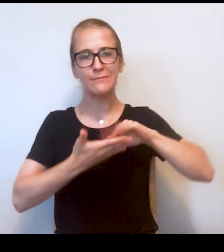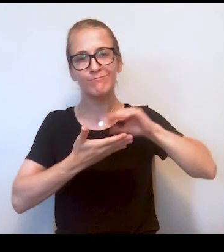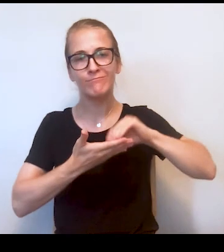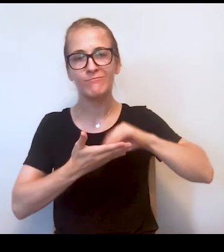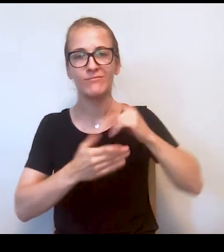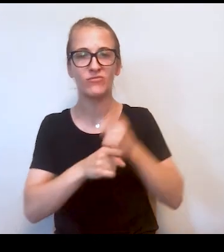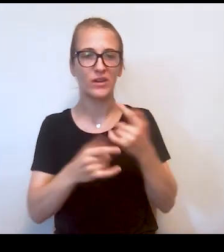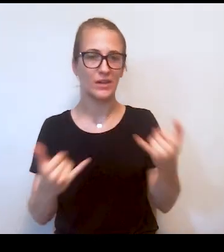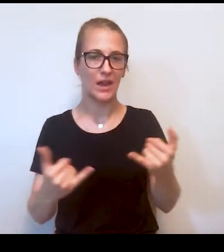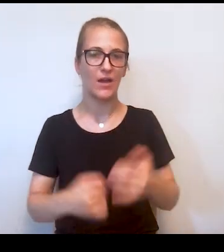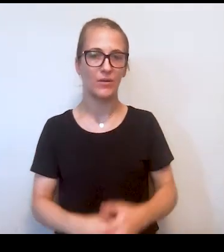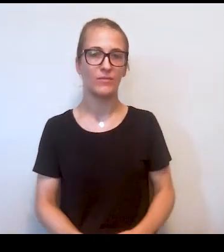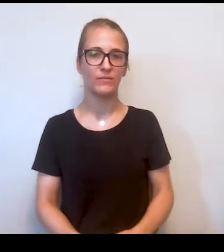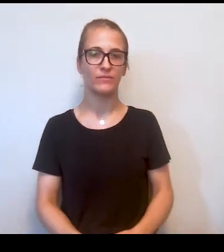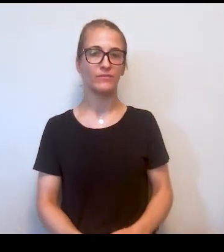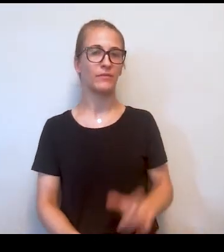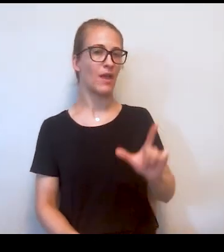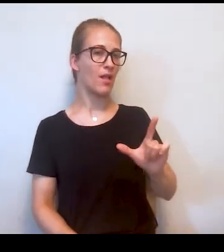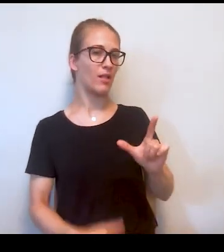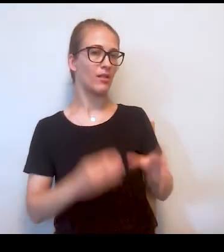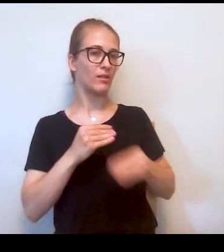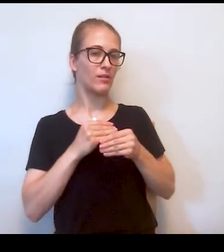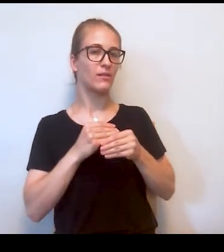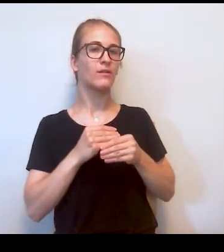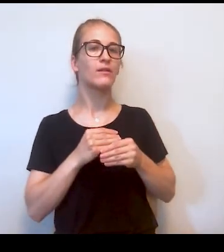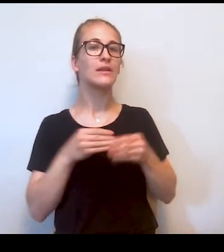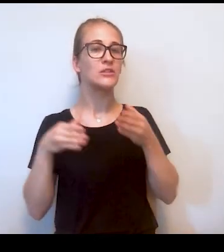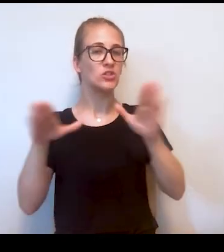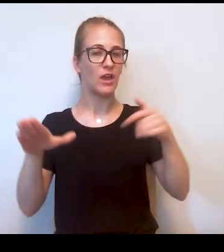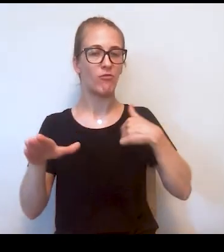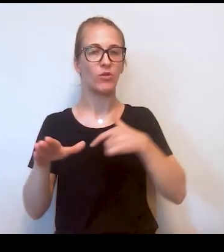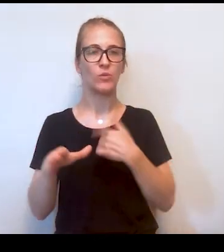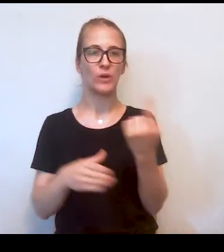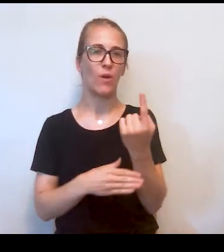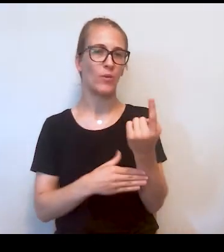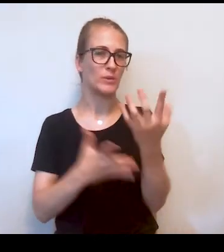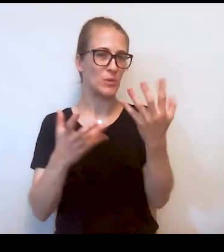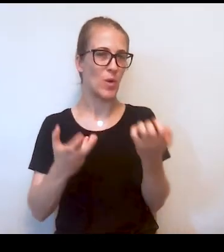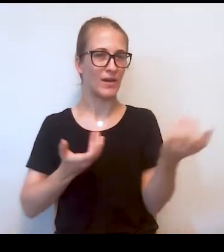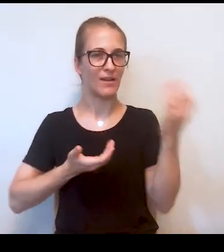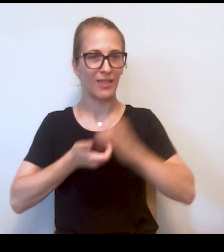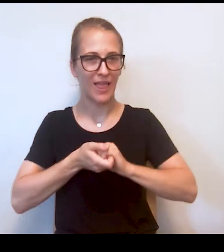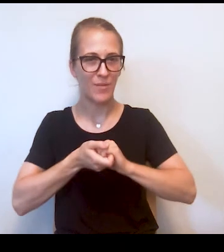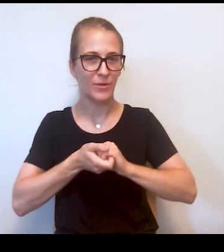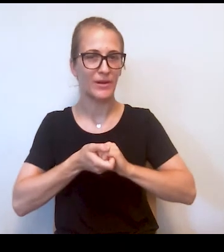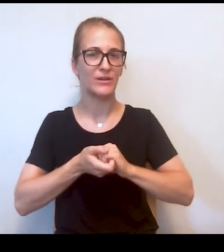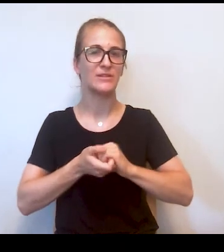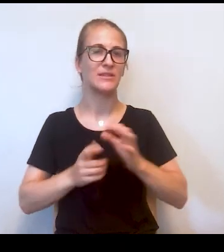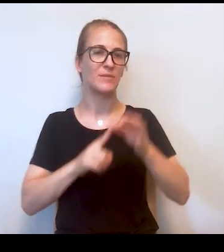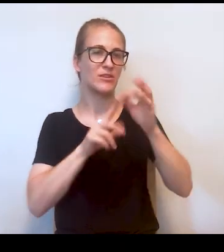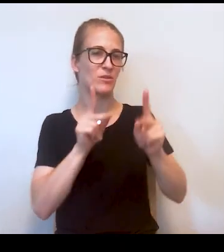in disability justice and, eventually, medical coding and Medicaid policy,